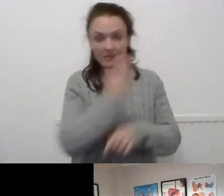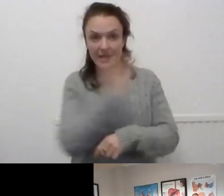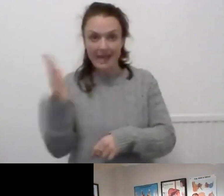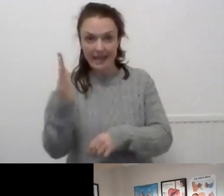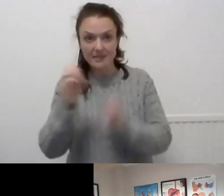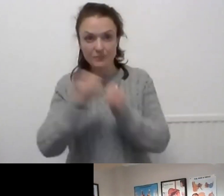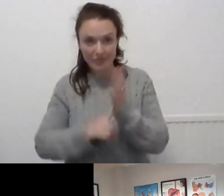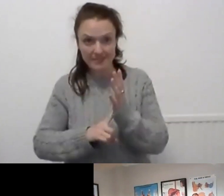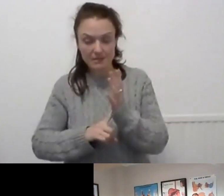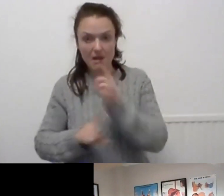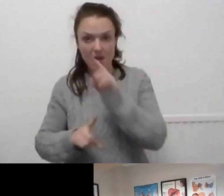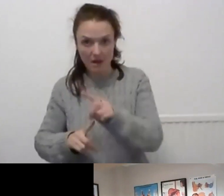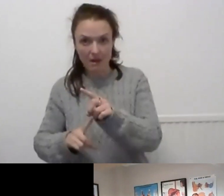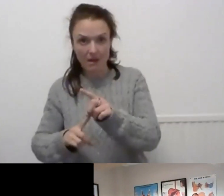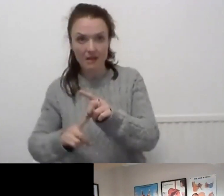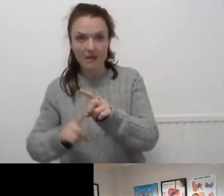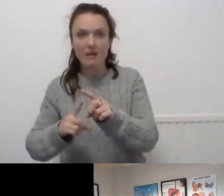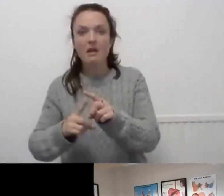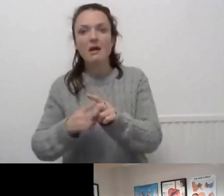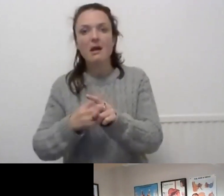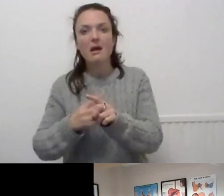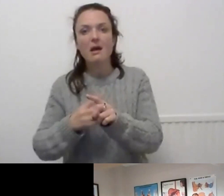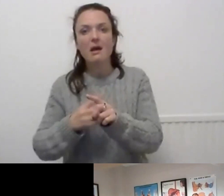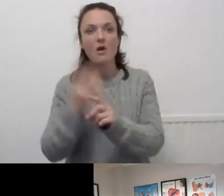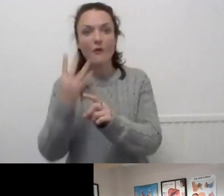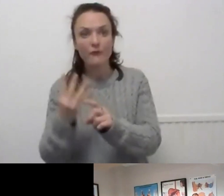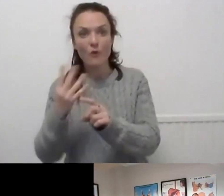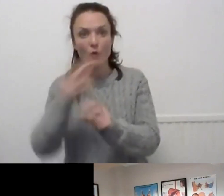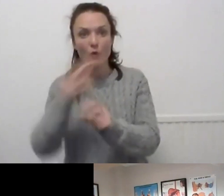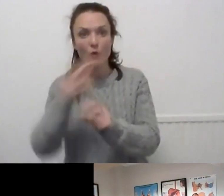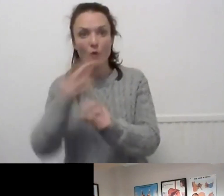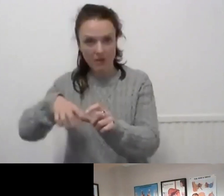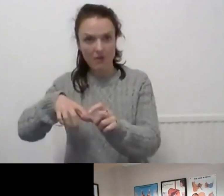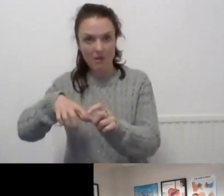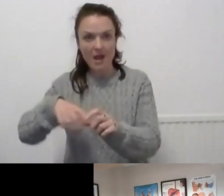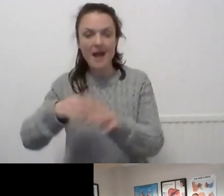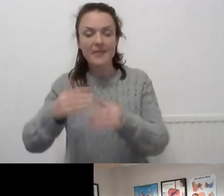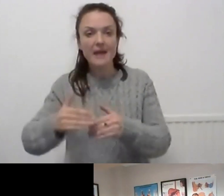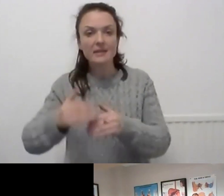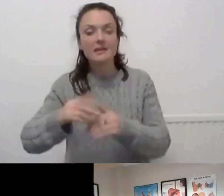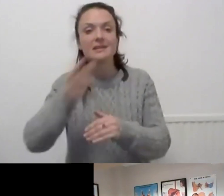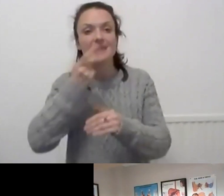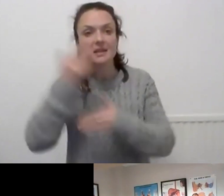phase one and then there was five practices in phase two. And the last phase was fish ponds.